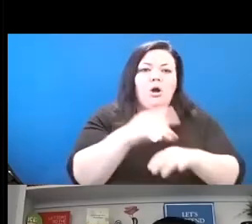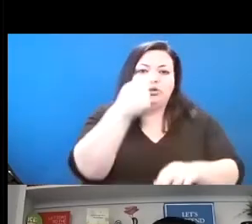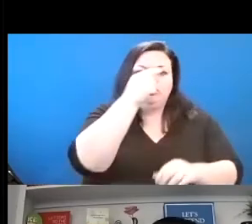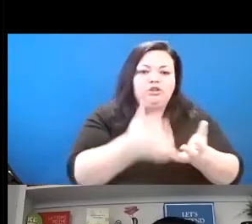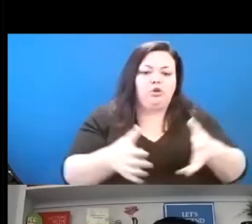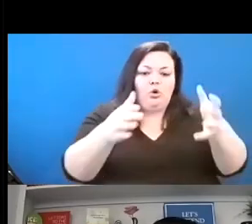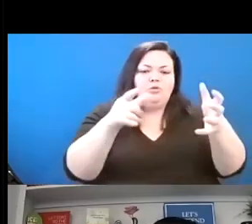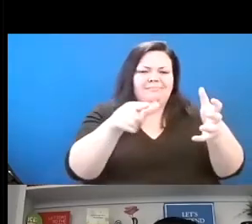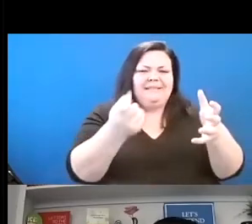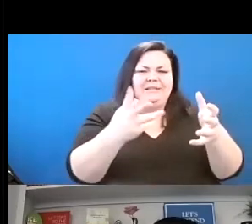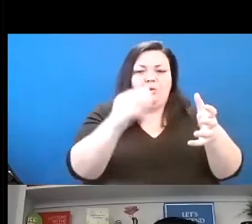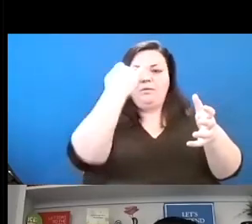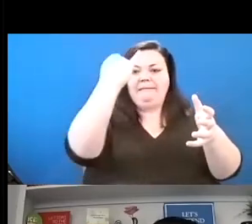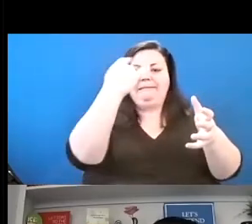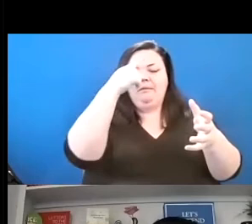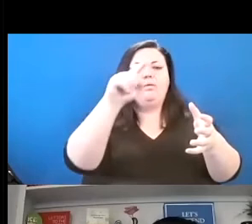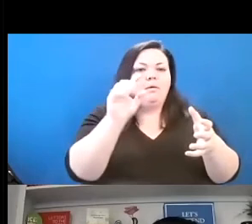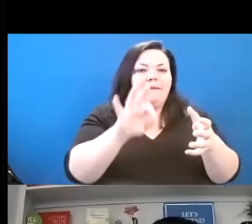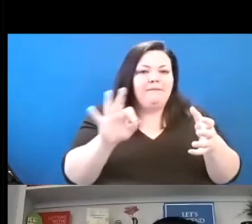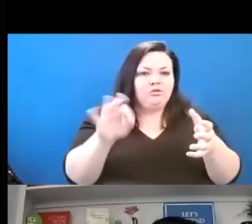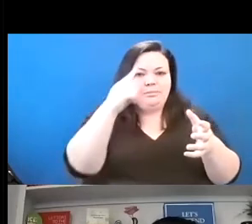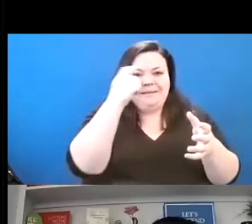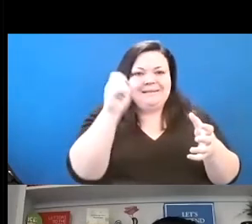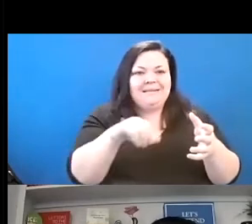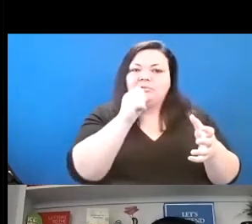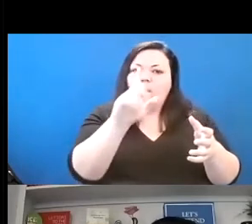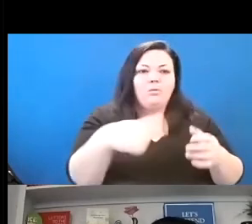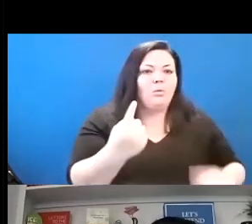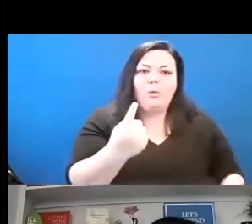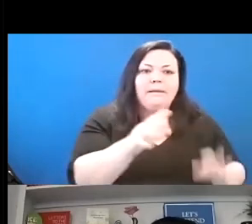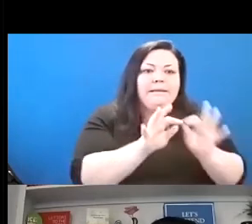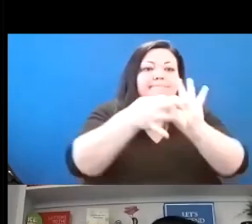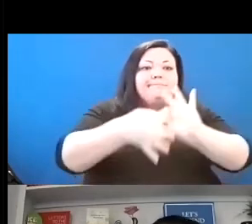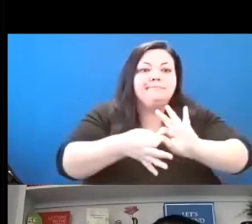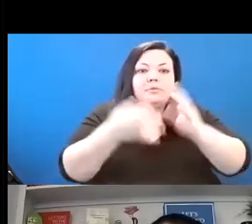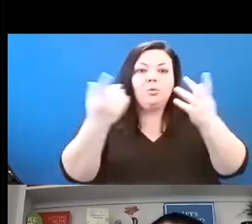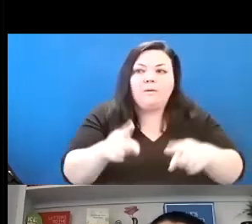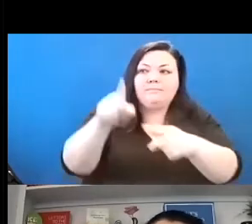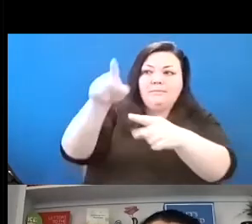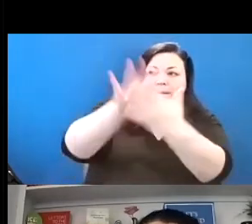fanfiction here right because it is not just interpreting what's on there it's imagining